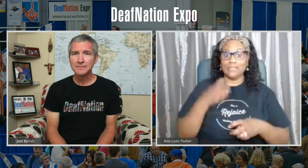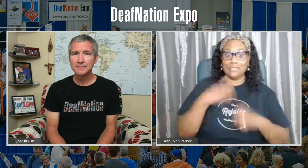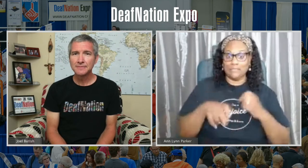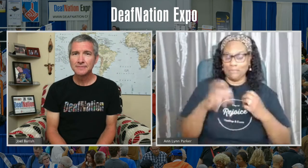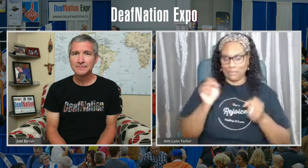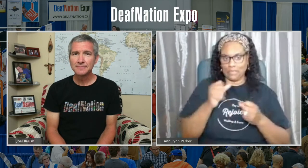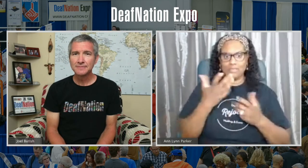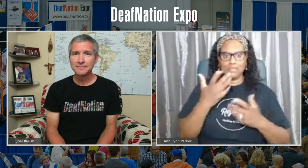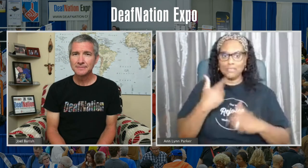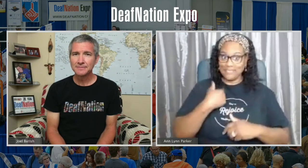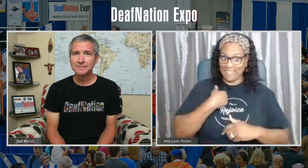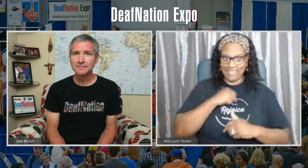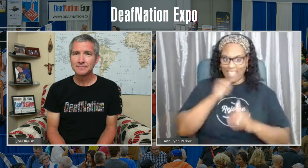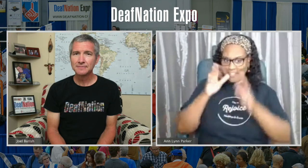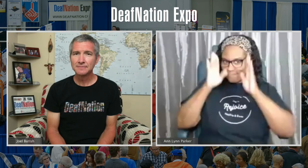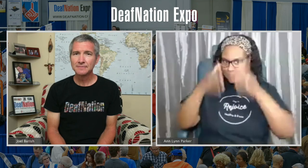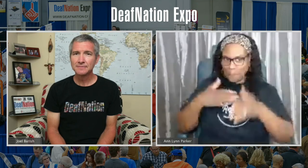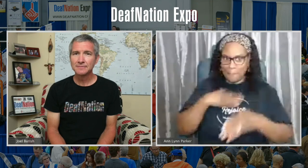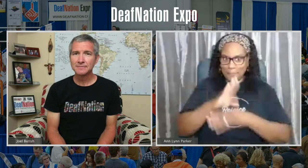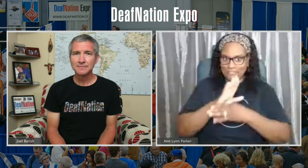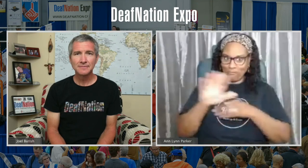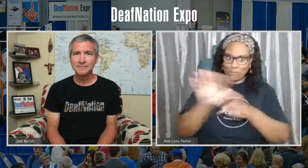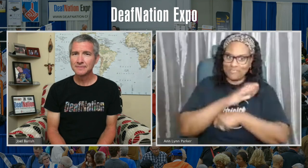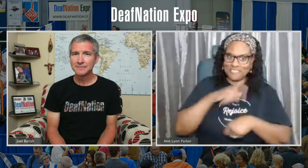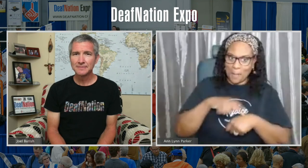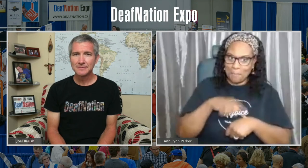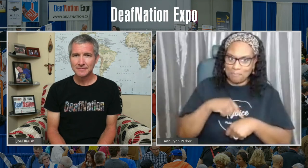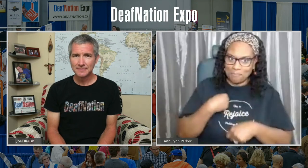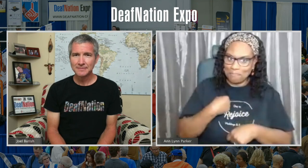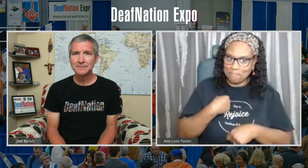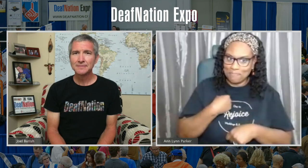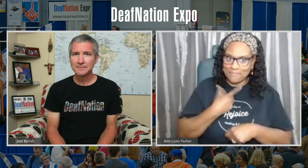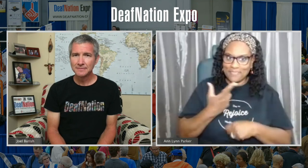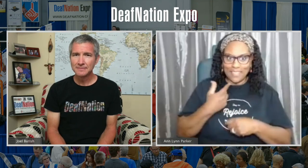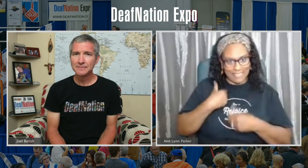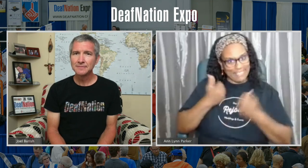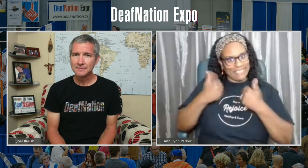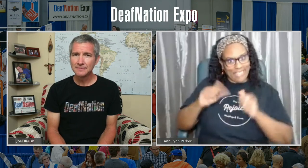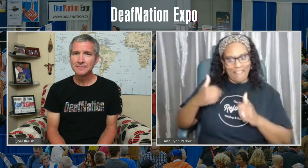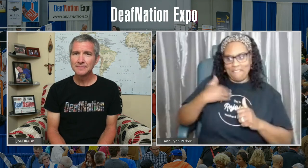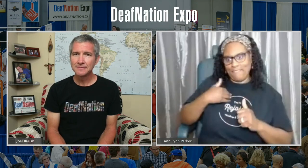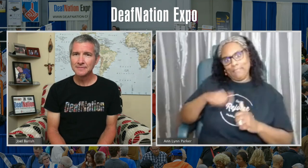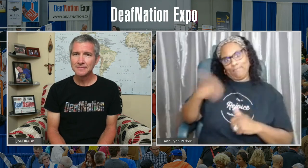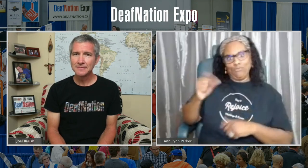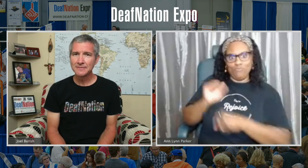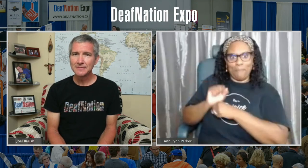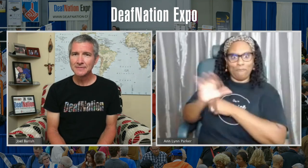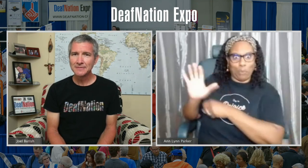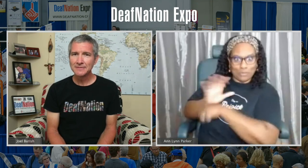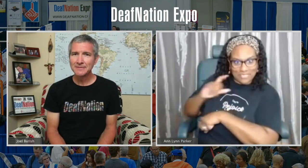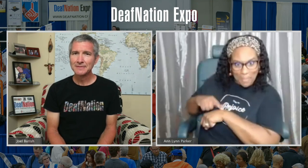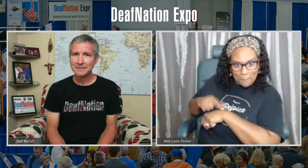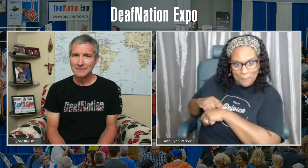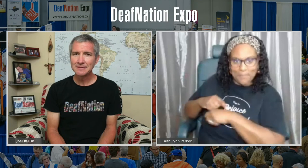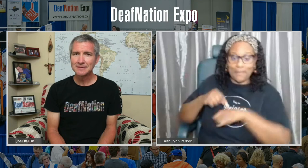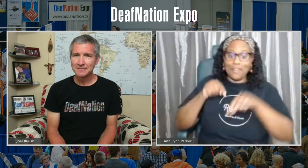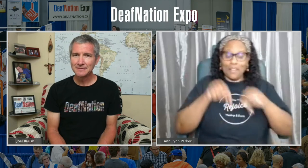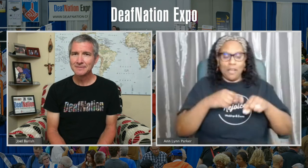The tough thing is I don’t focus on my business full-time. I still have another full-time job.